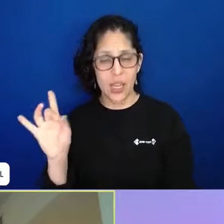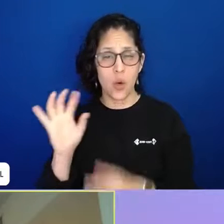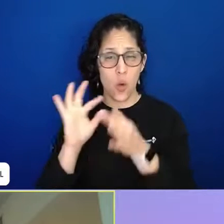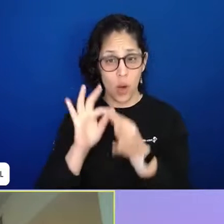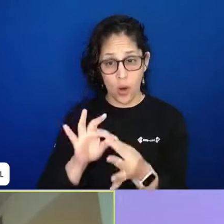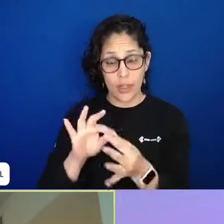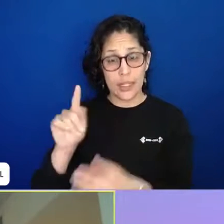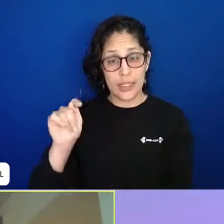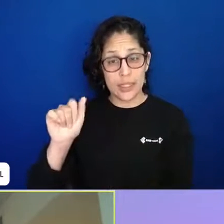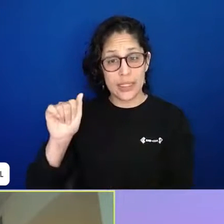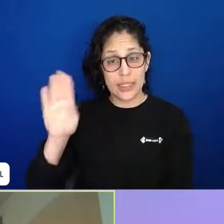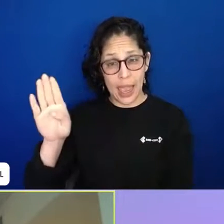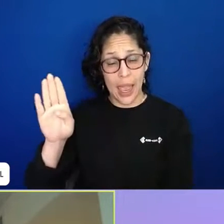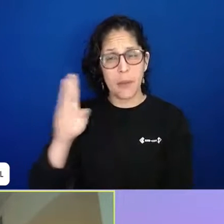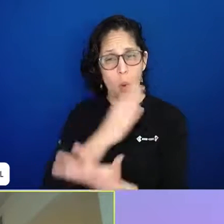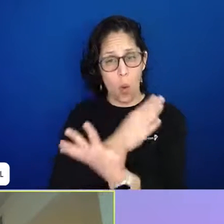asked was could you speak more about the